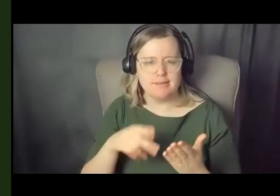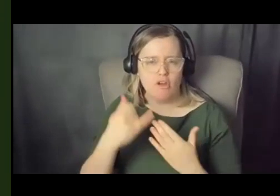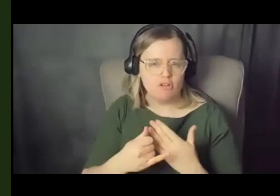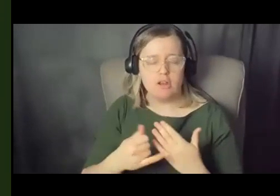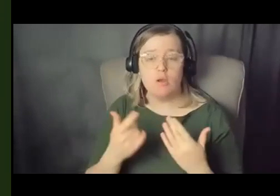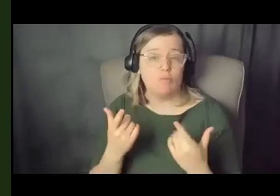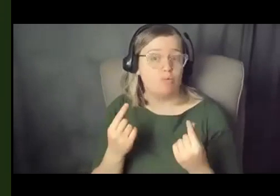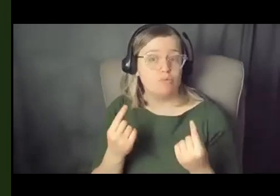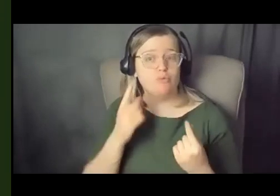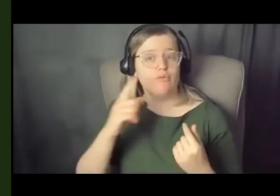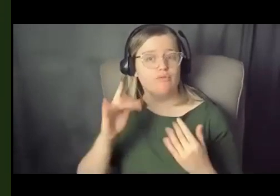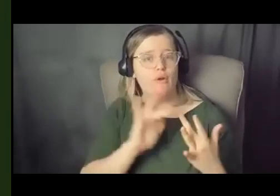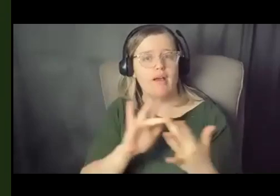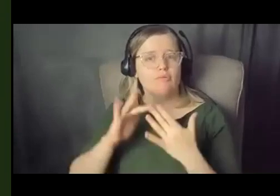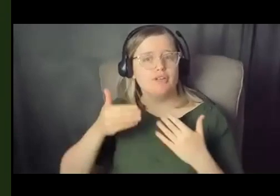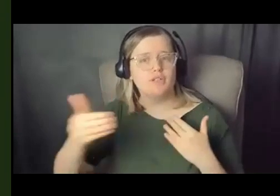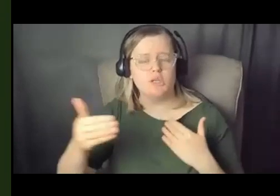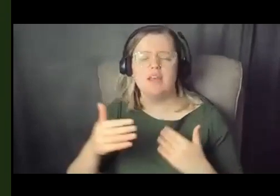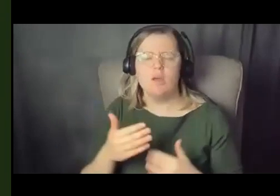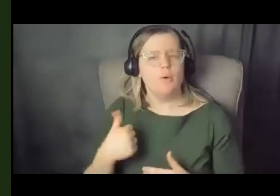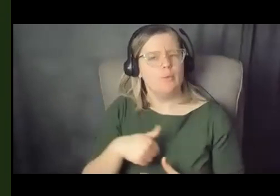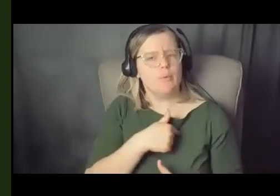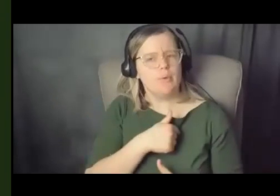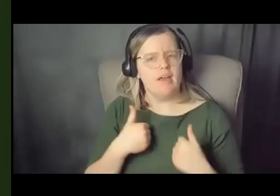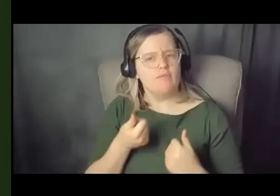We have gotten a couple of questions in, and like to